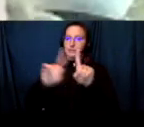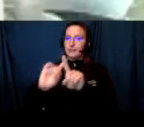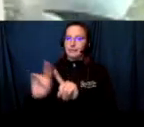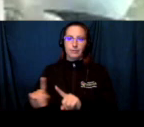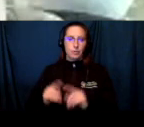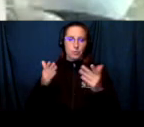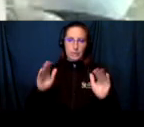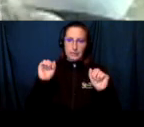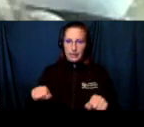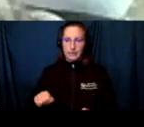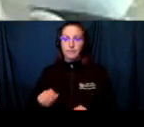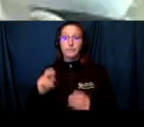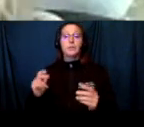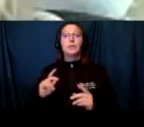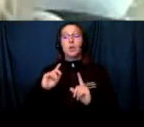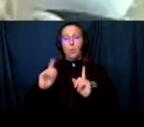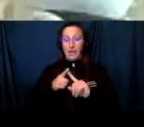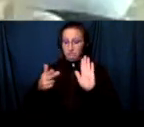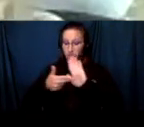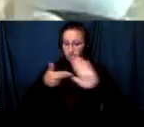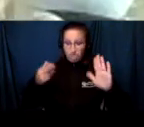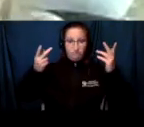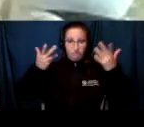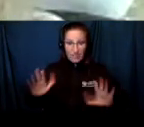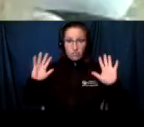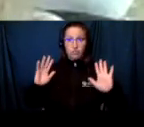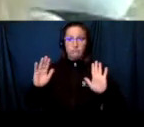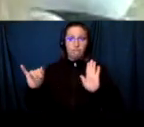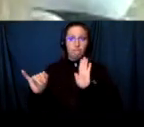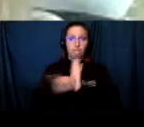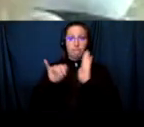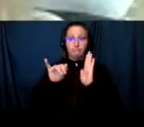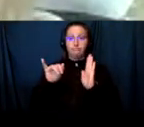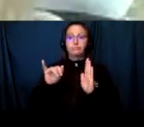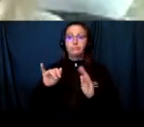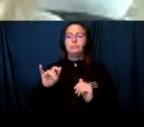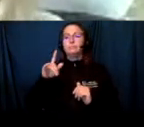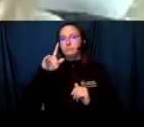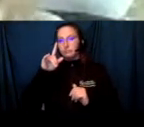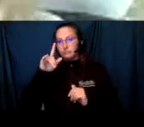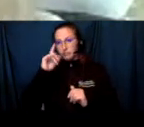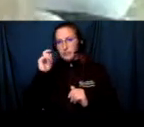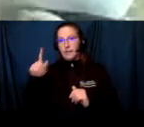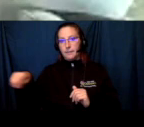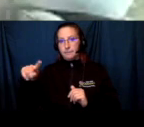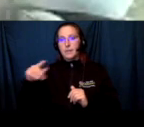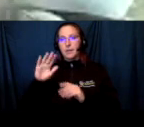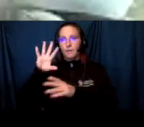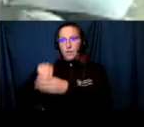So immediately after identification.. because they are a part of a public health program there is no